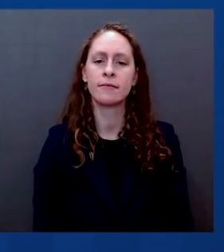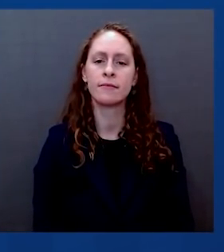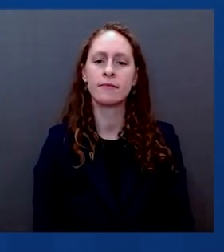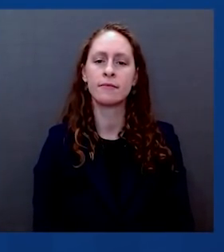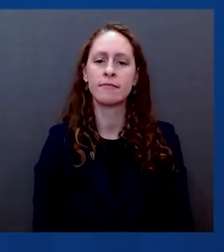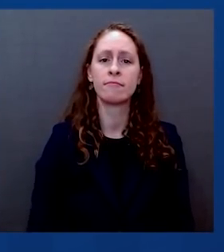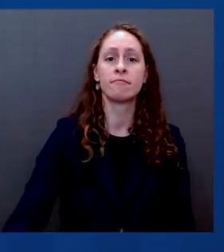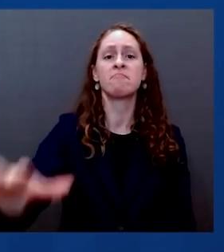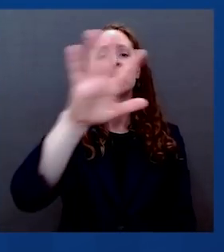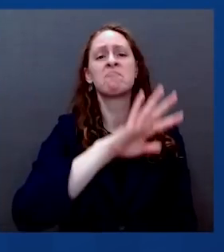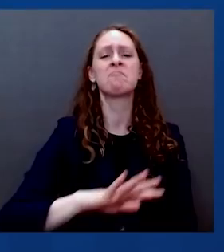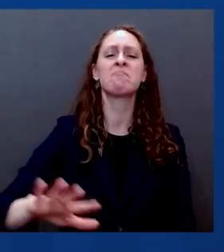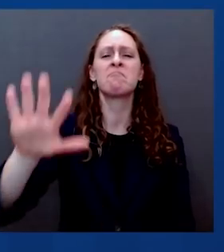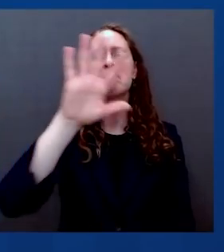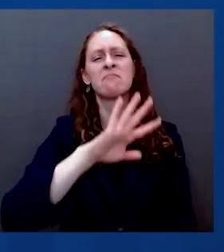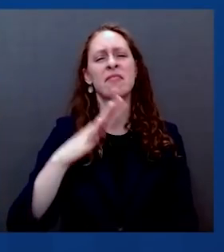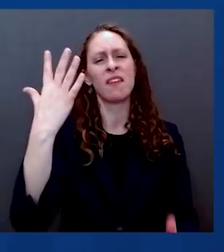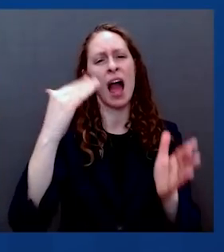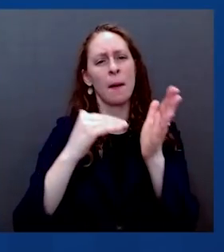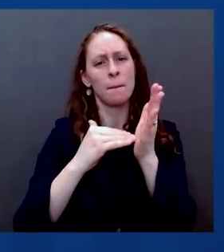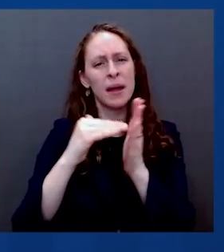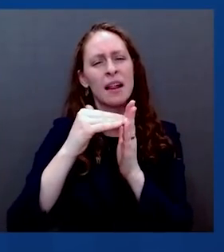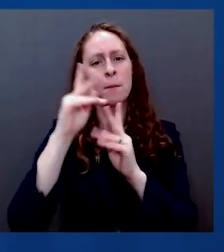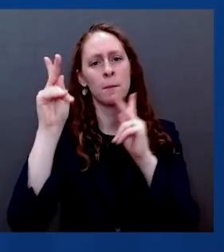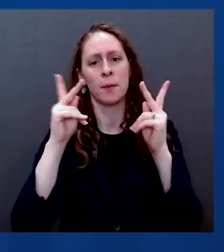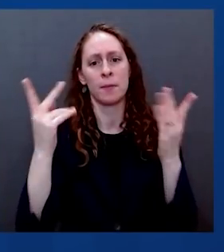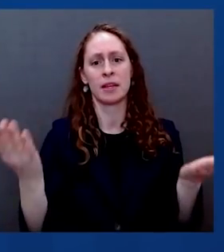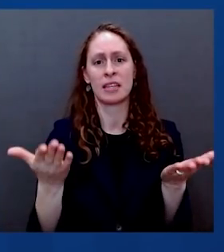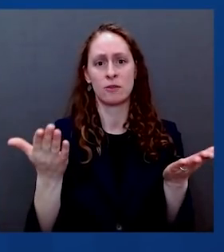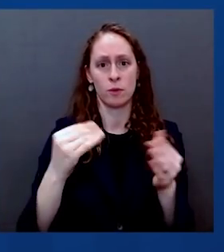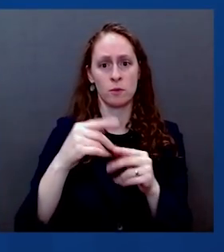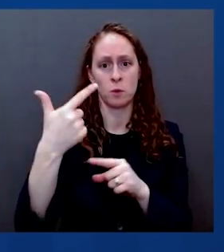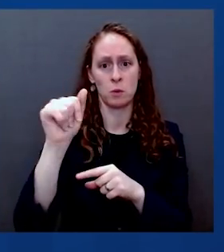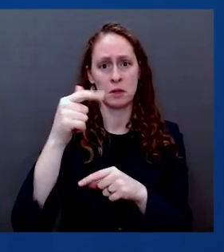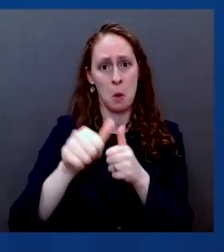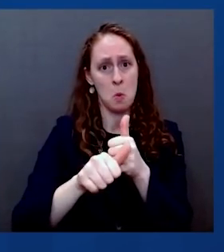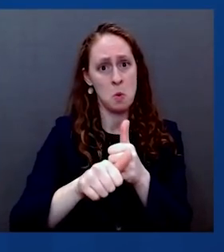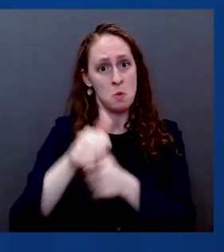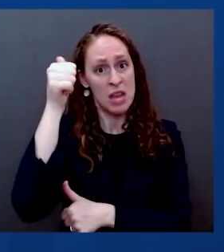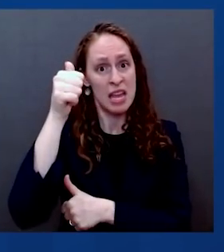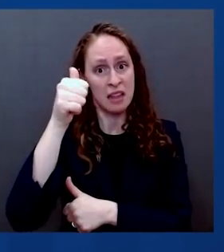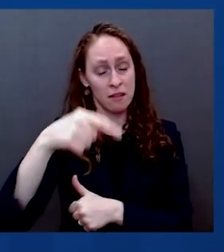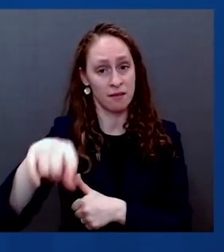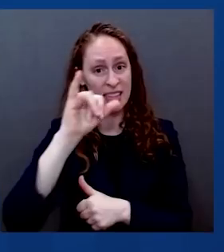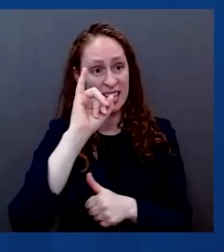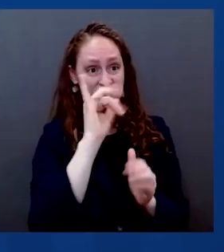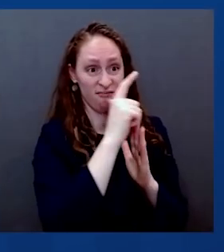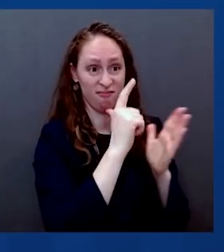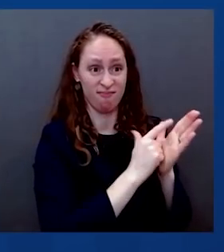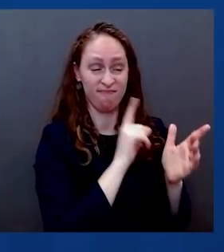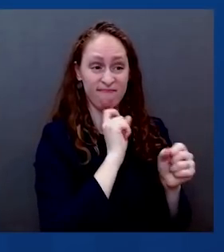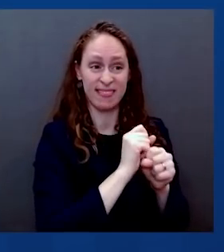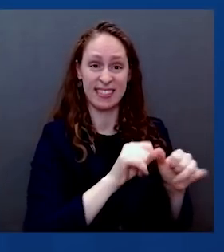It's not just here in Georgia. Last year alone, 19 states not proposed